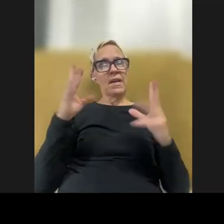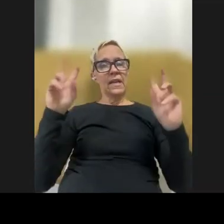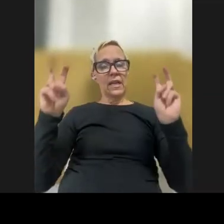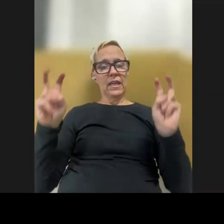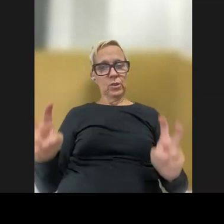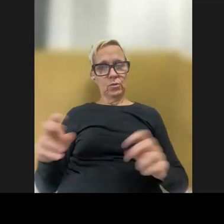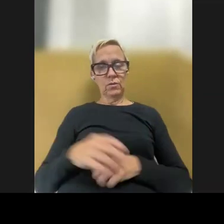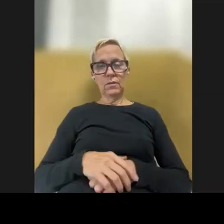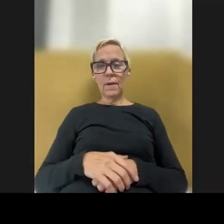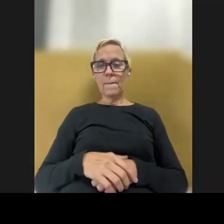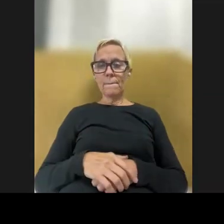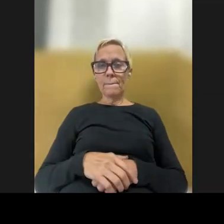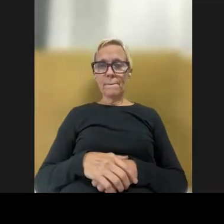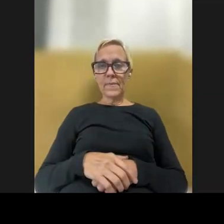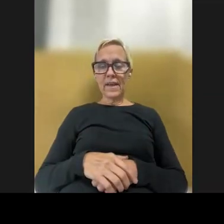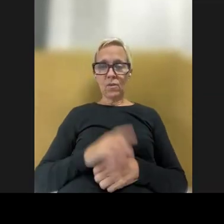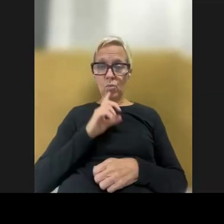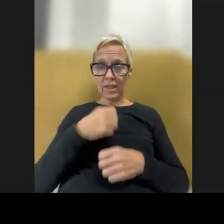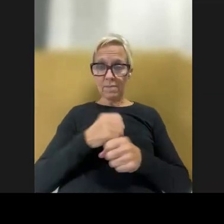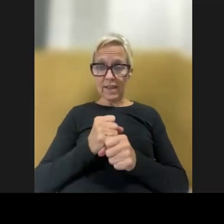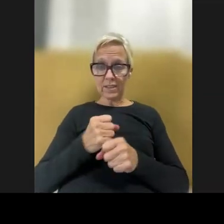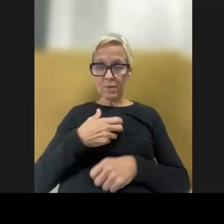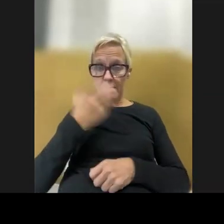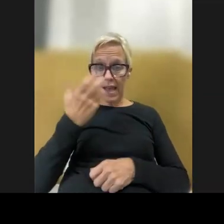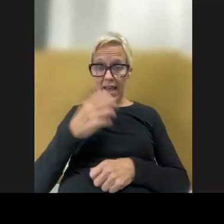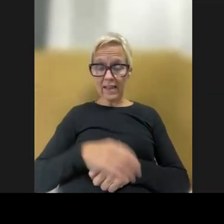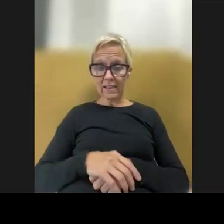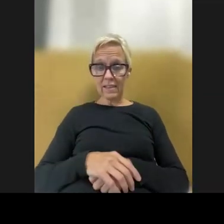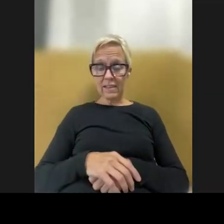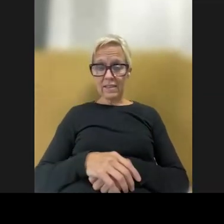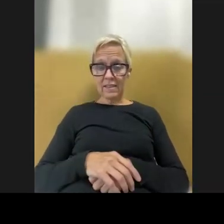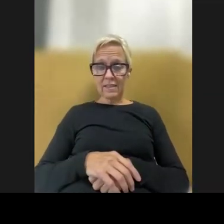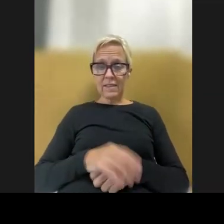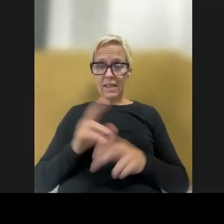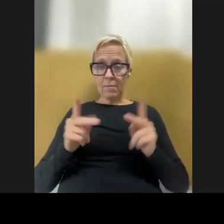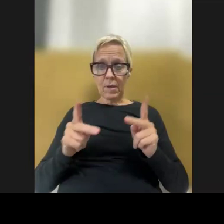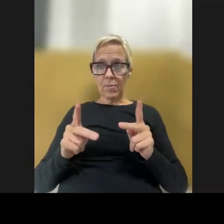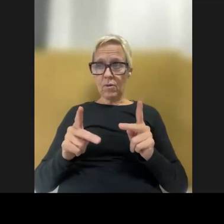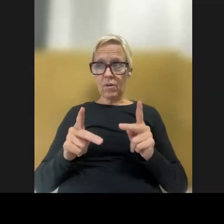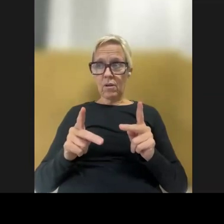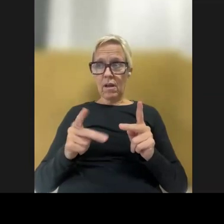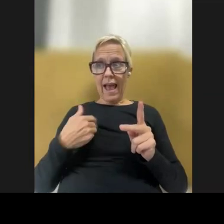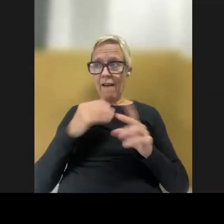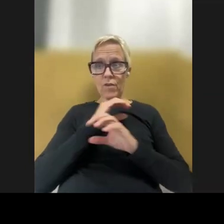There are many issues. But that's one that giekd on about.